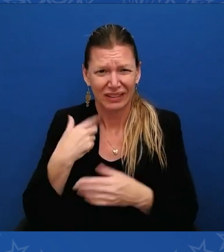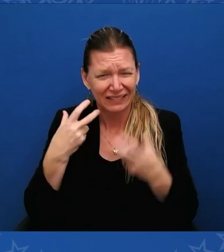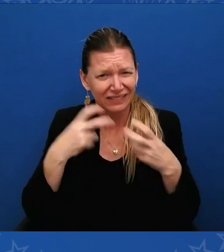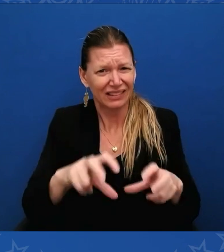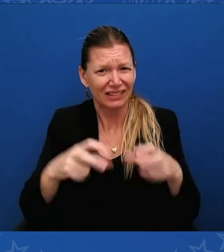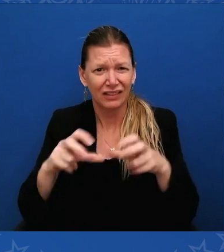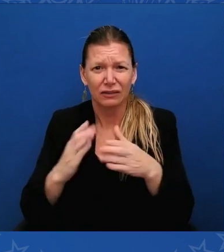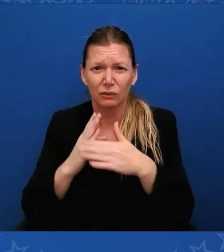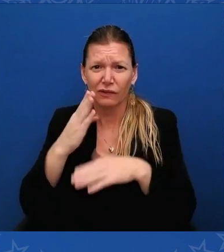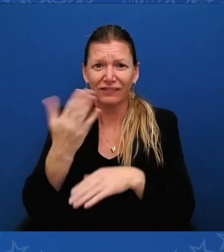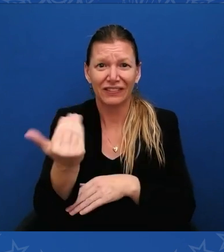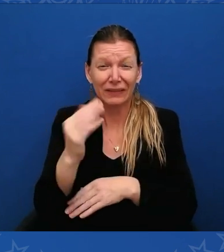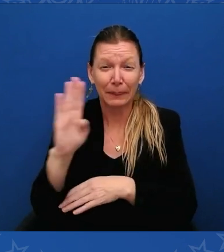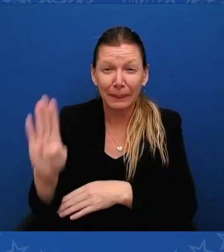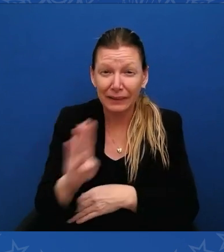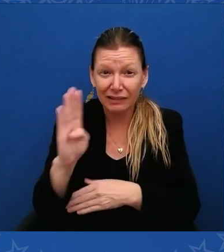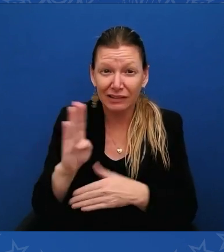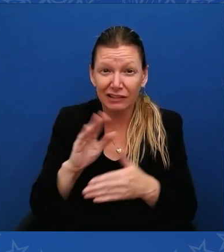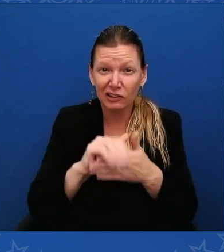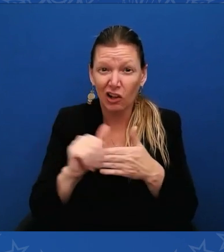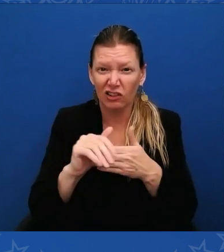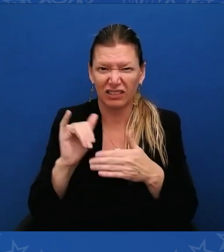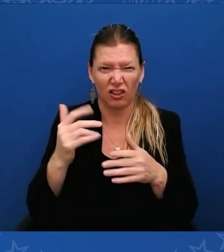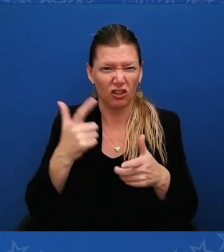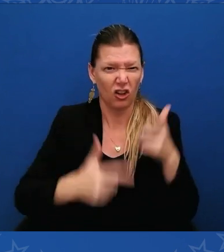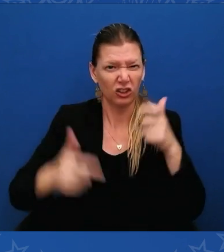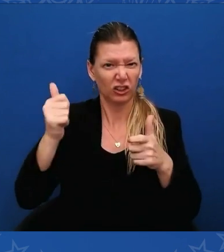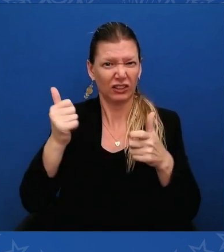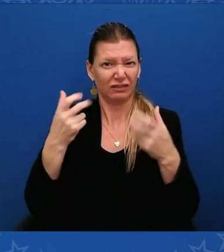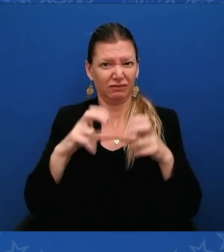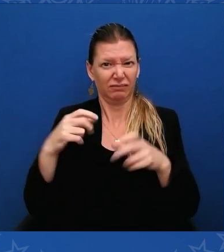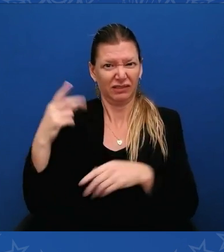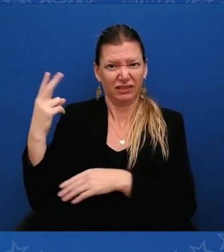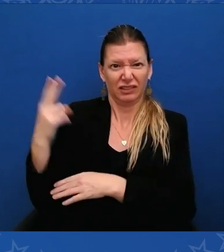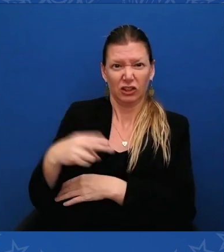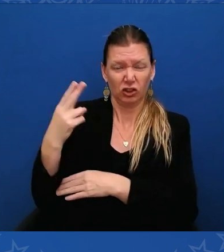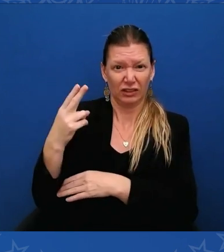in Hispanic-Serving Institutions. That's a fact. $15 billion.